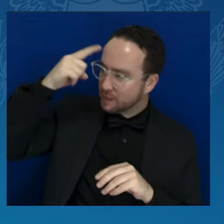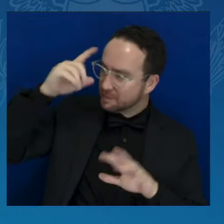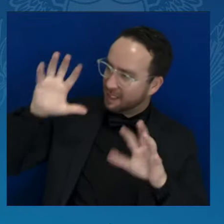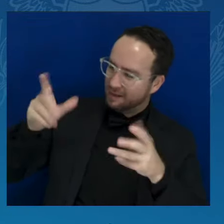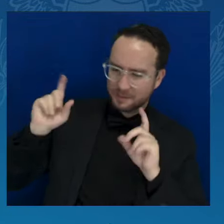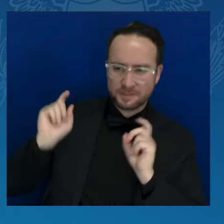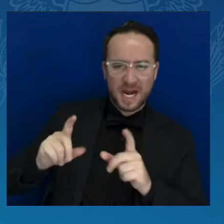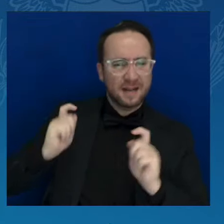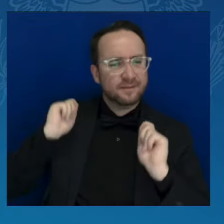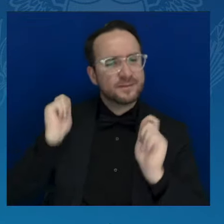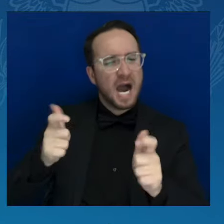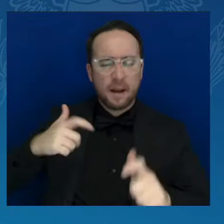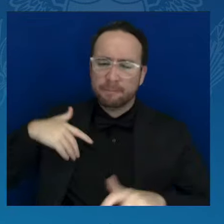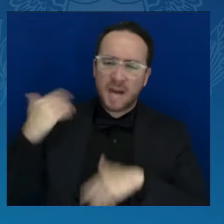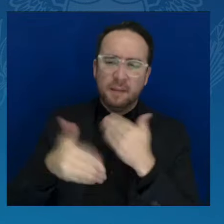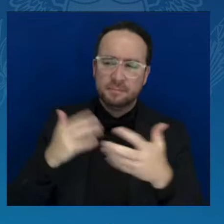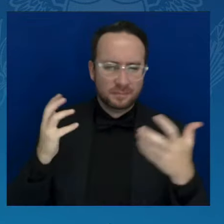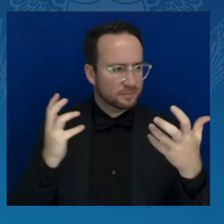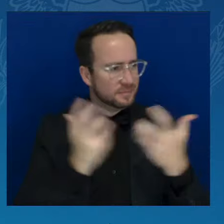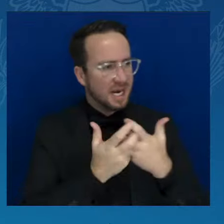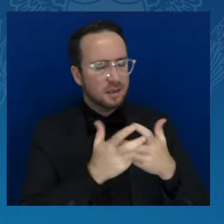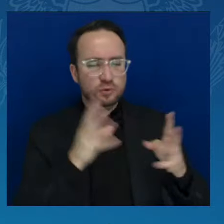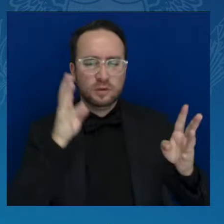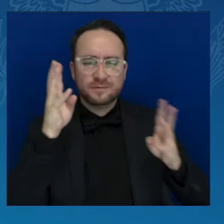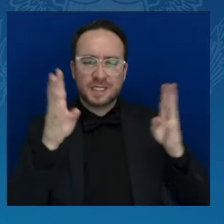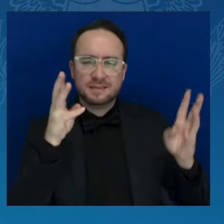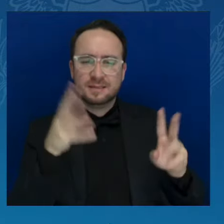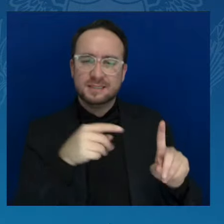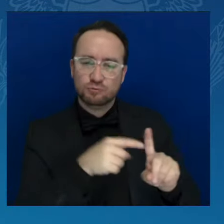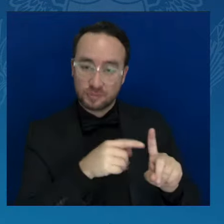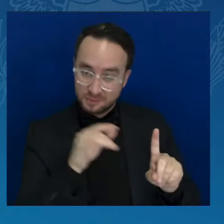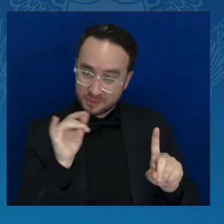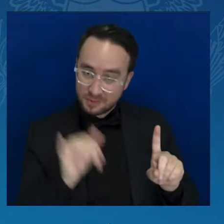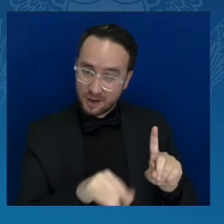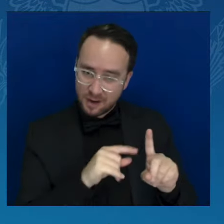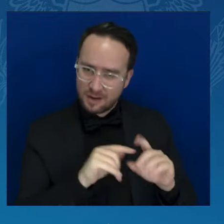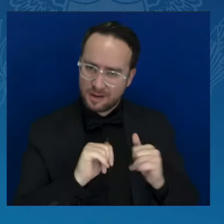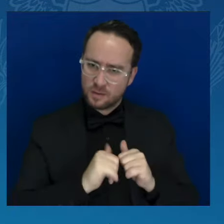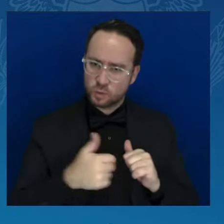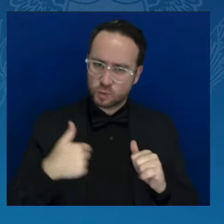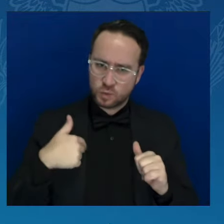the U.S. is reviewing its export controls, including updating its control lists and policies